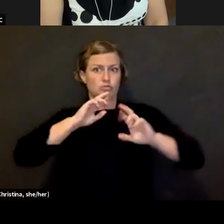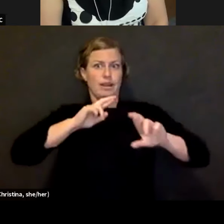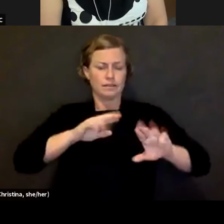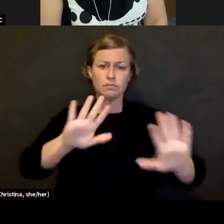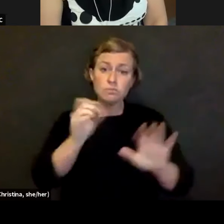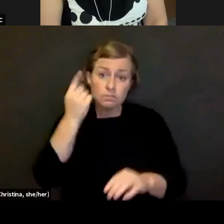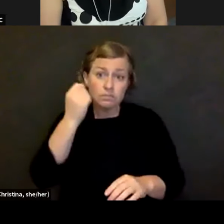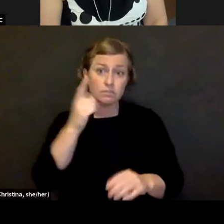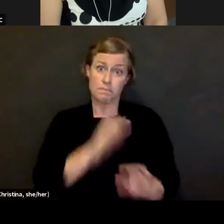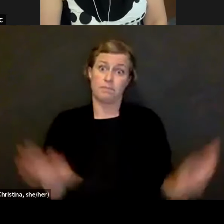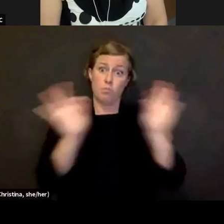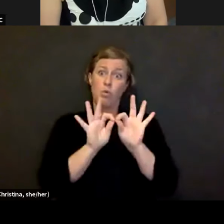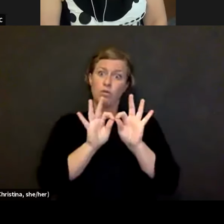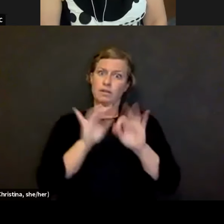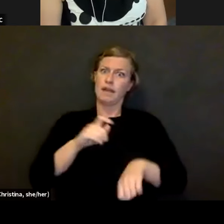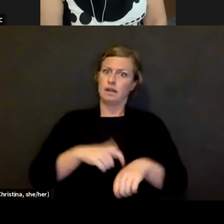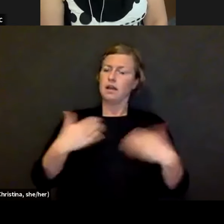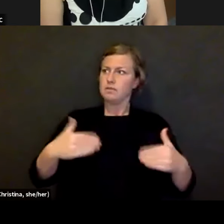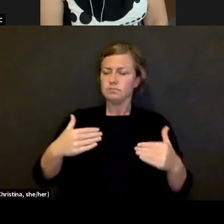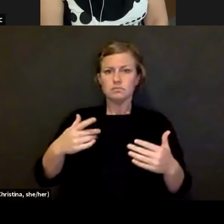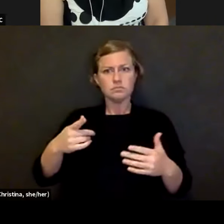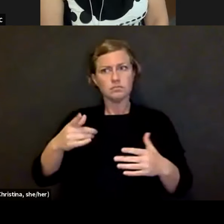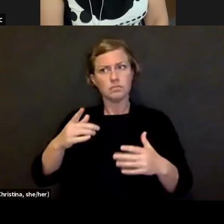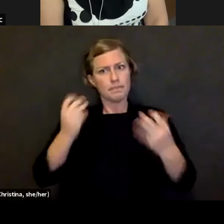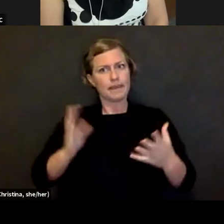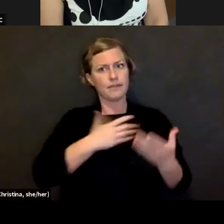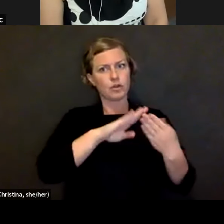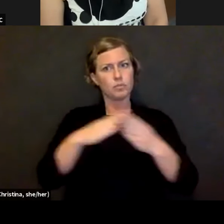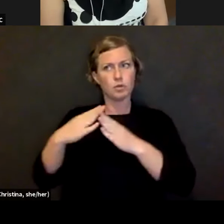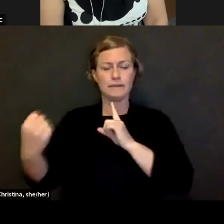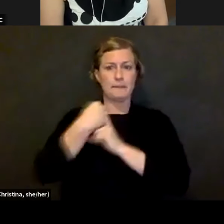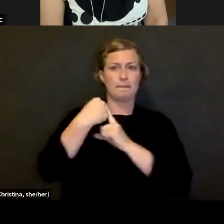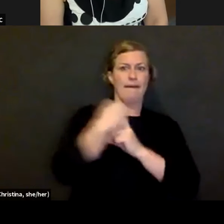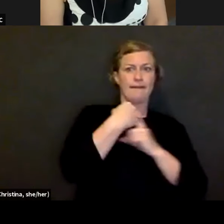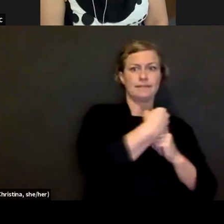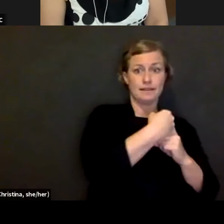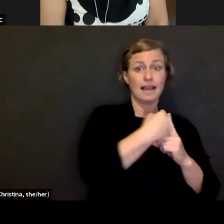by self-preservation and was very reactionary and this was incredibly necessary at the time as our